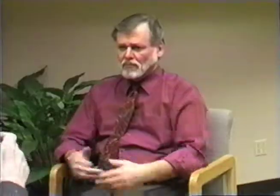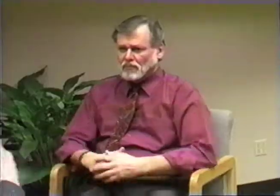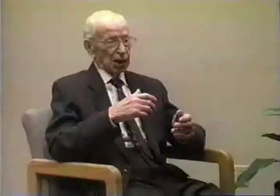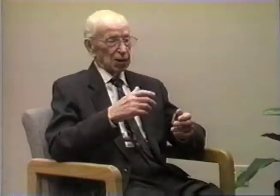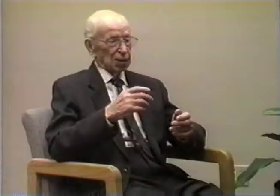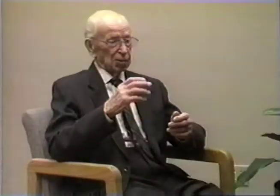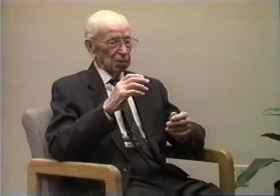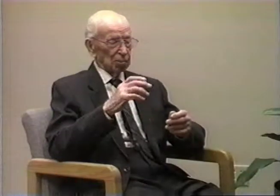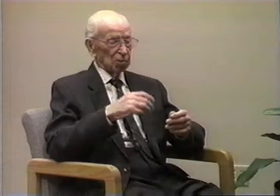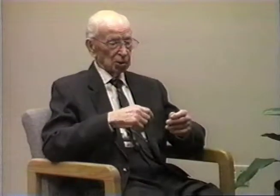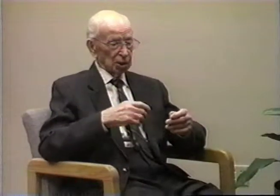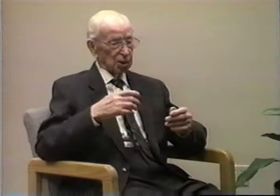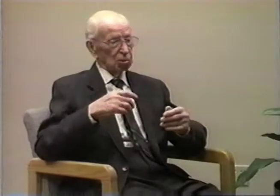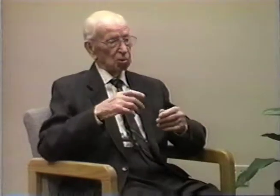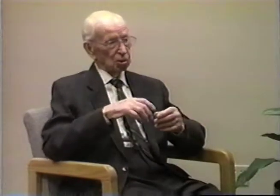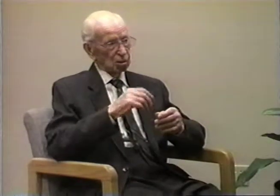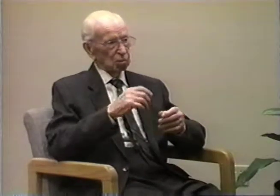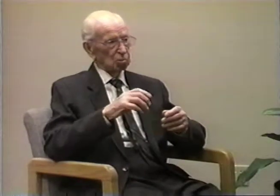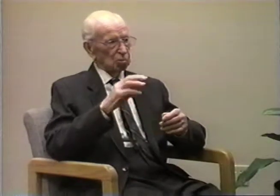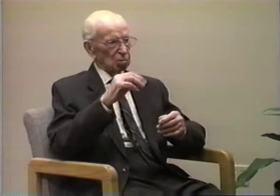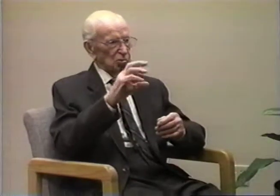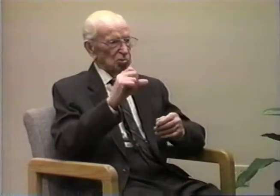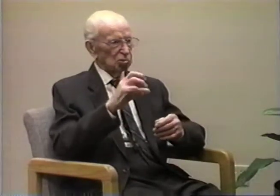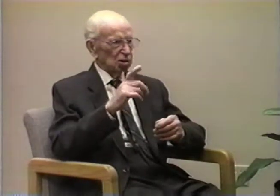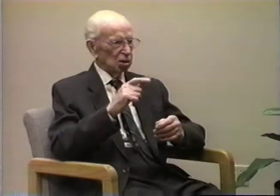Weren't you worried about falling off?